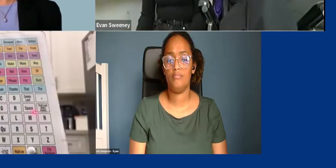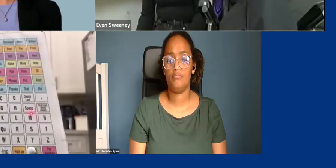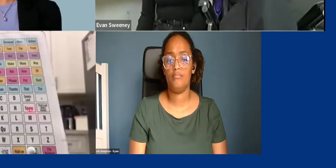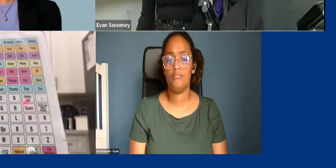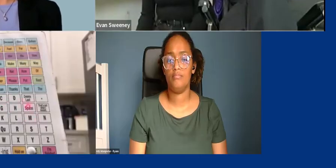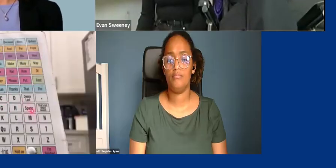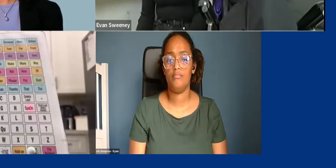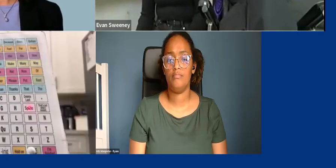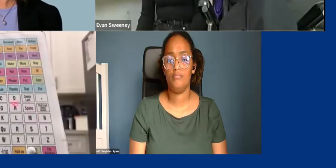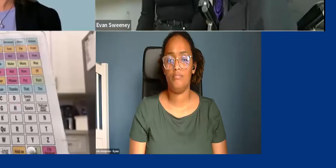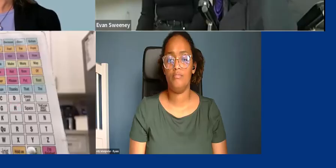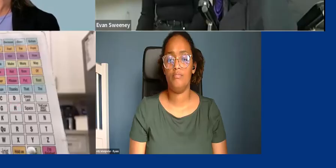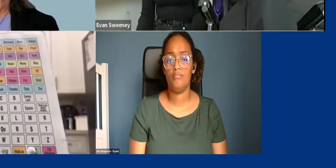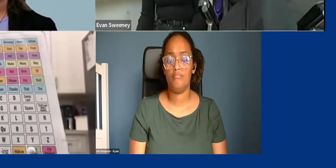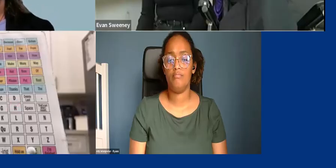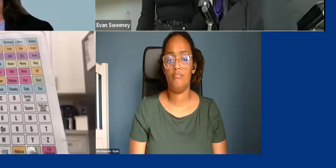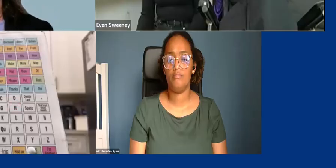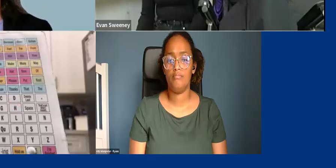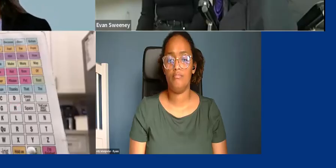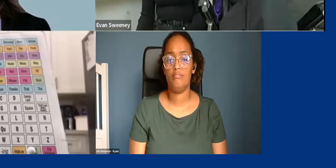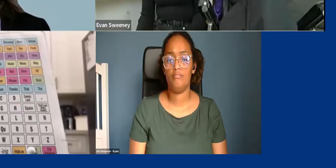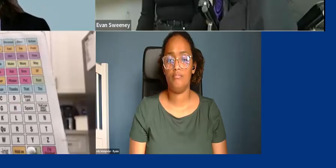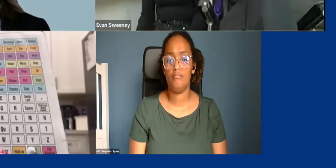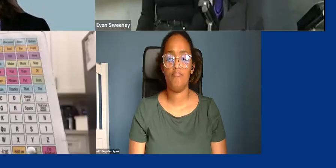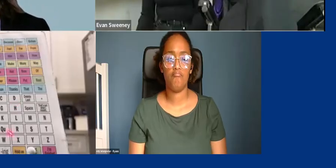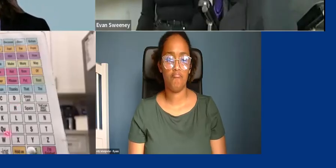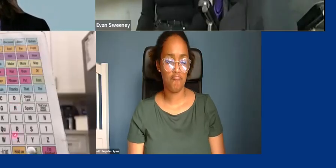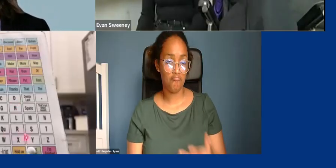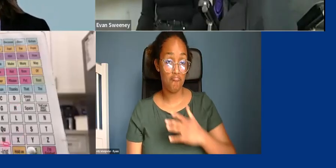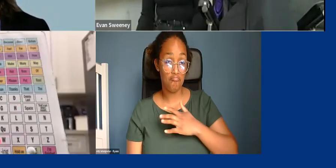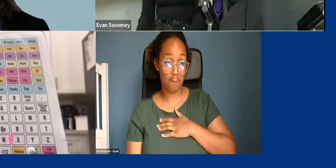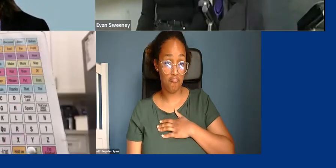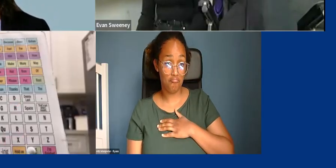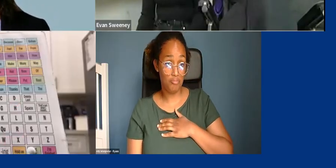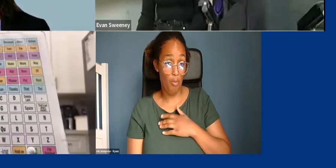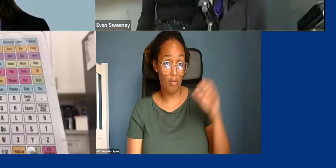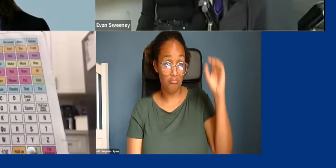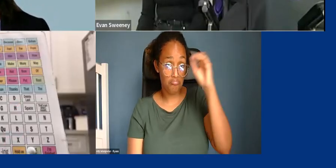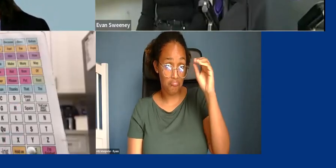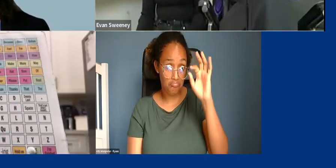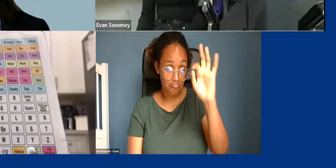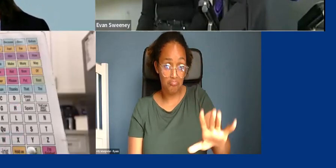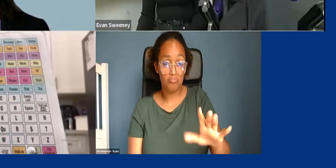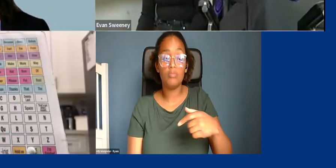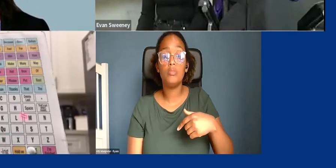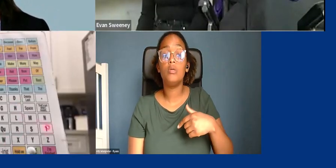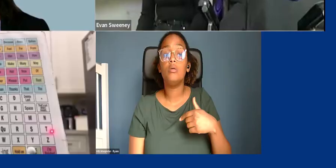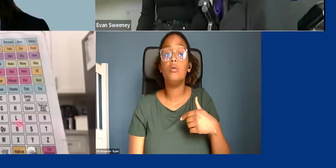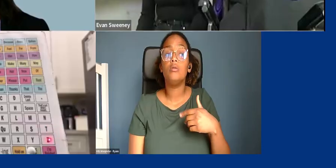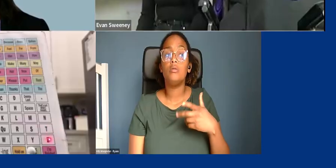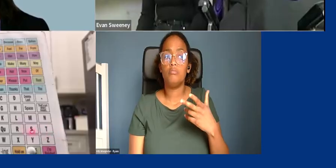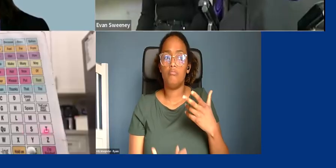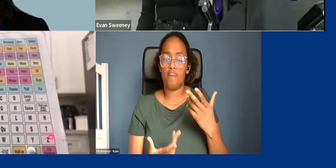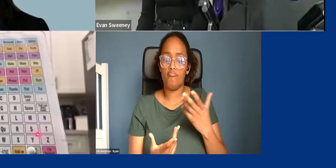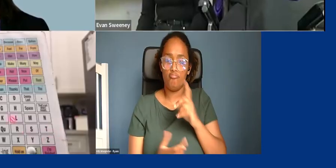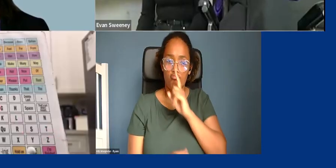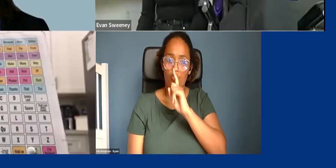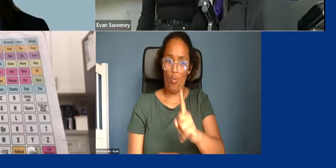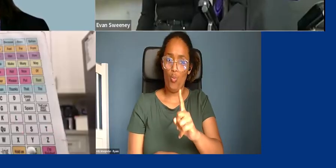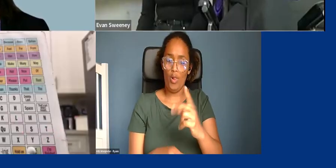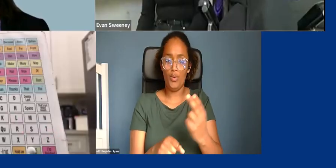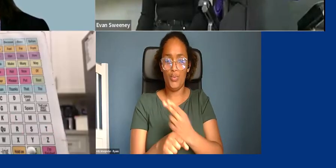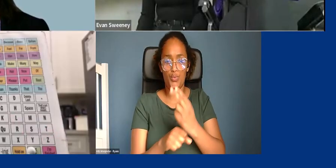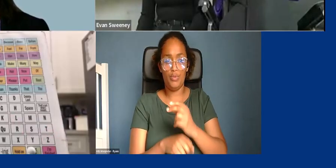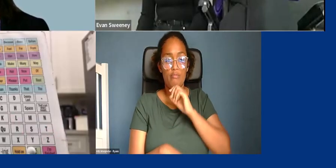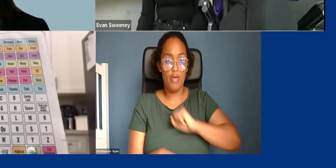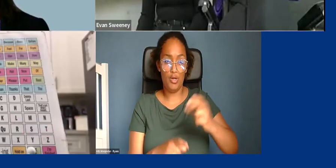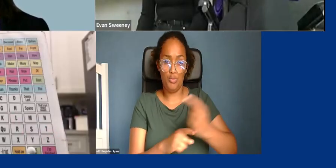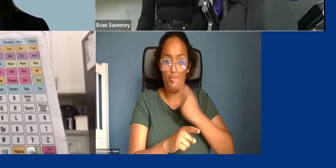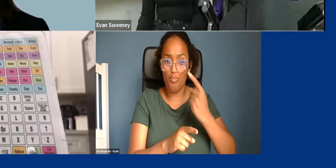in an age-appropriate way. A-S-A,